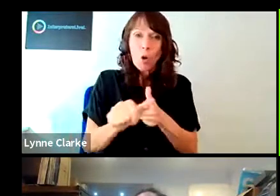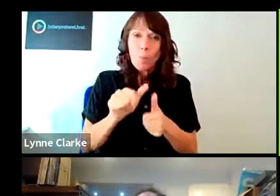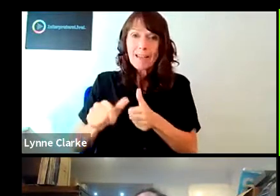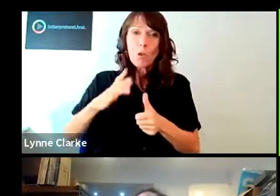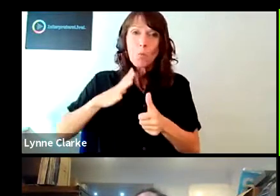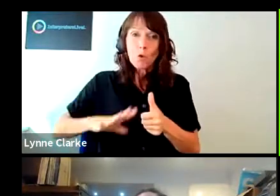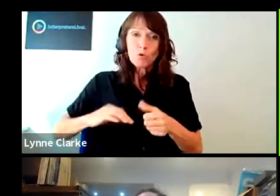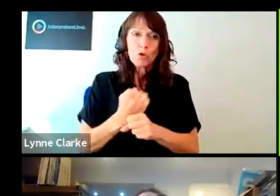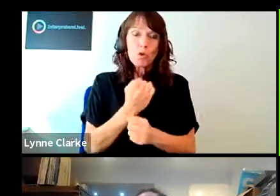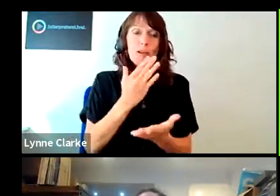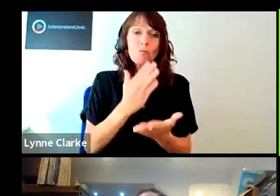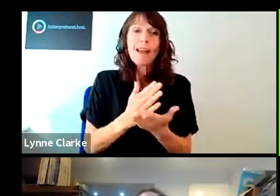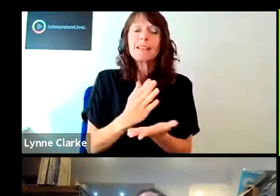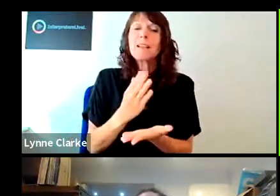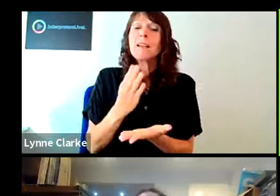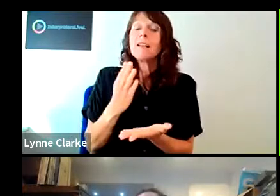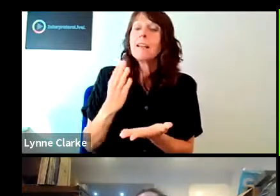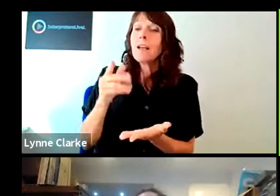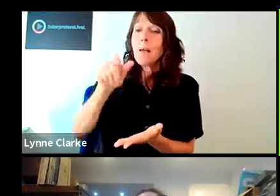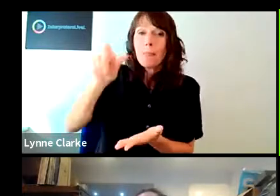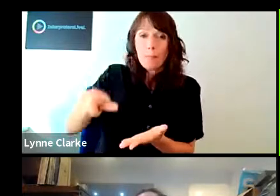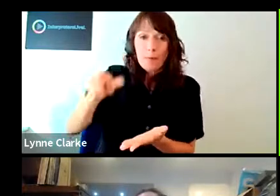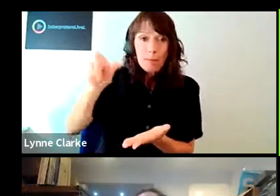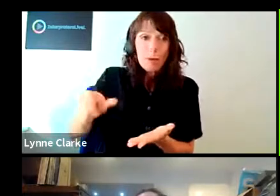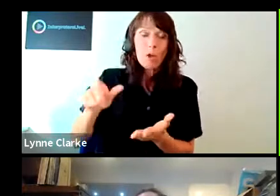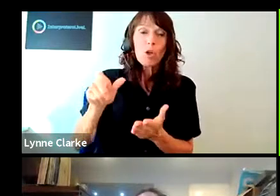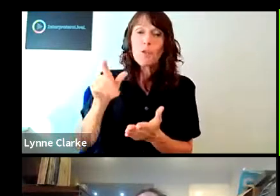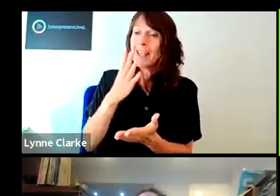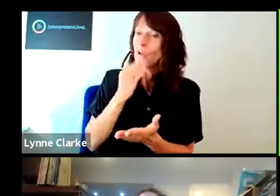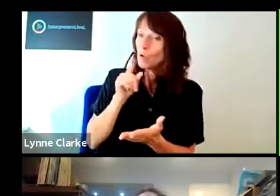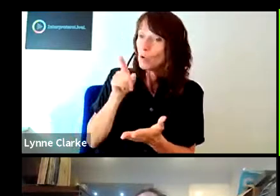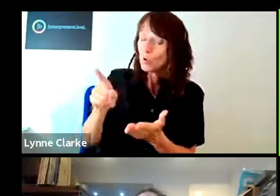vendors that they use to build their websites or build their technologies or their apps,